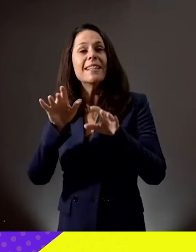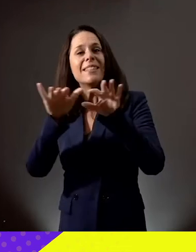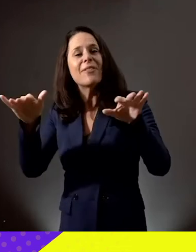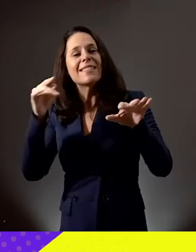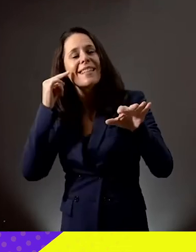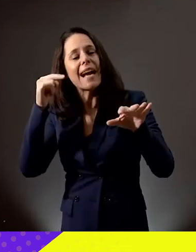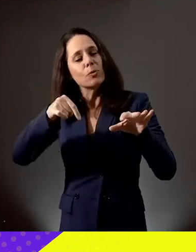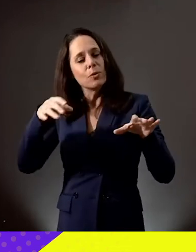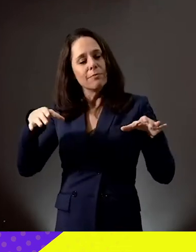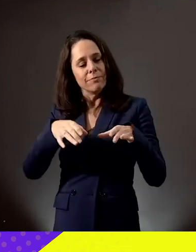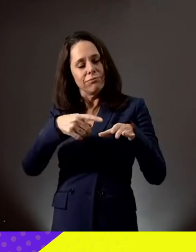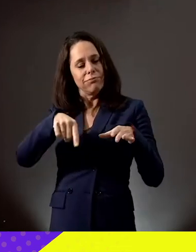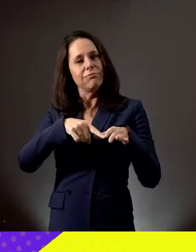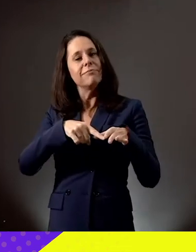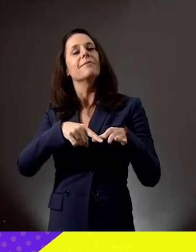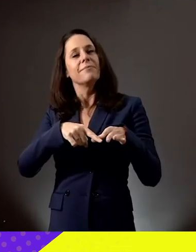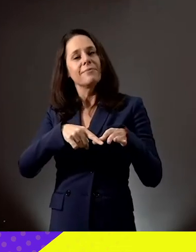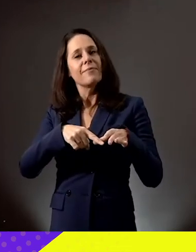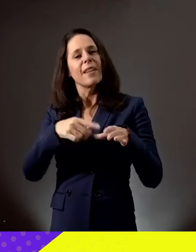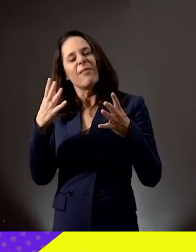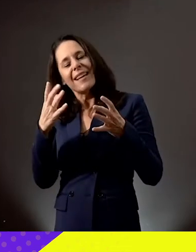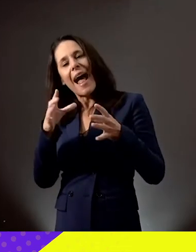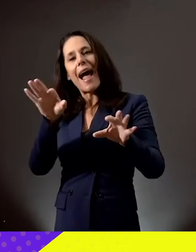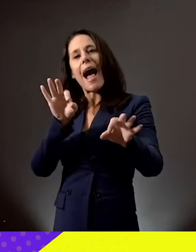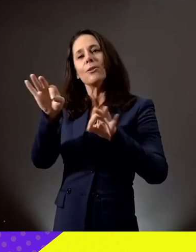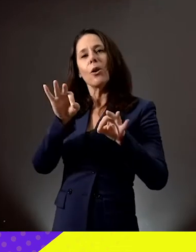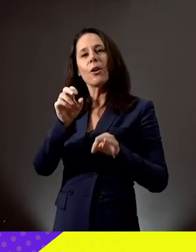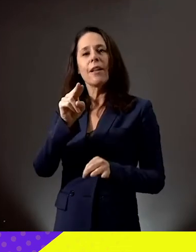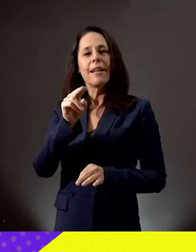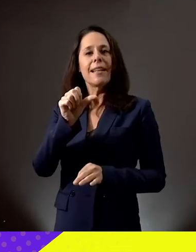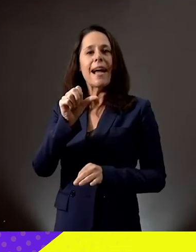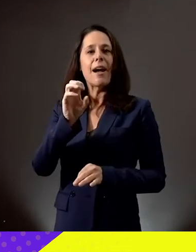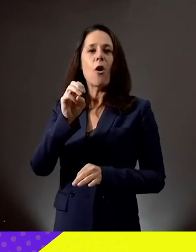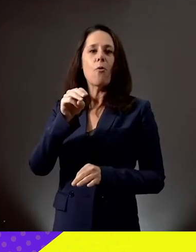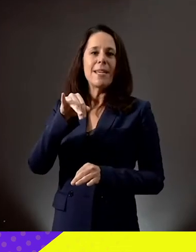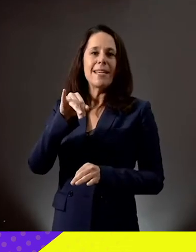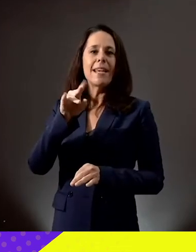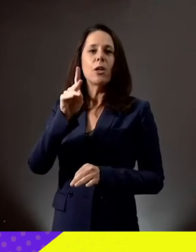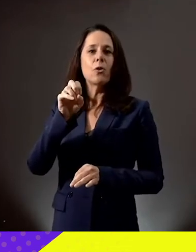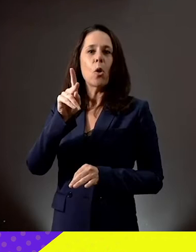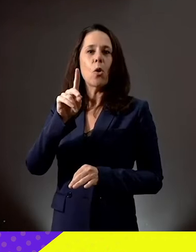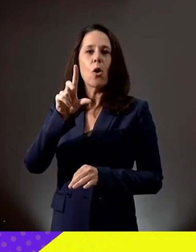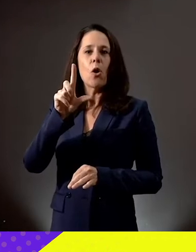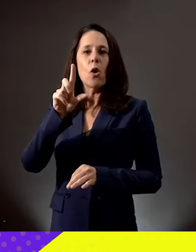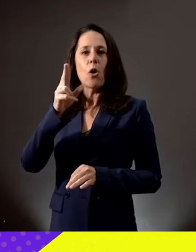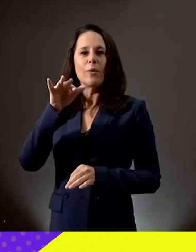So I would like to invite my colleague Naomi Kok-Luís... communication advisor at SER Diversiteit In Bedrijf onto the stage.